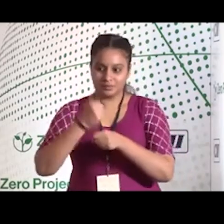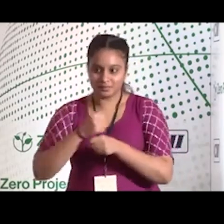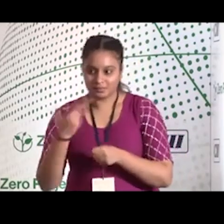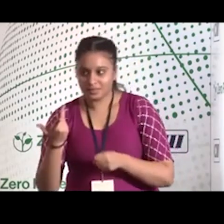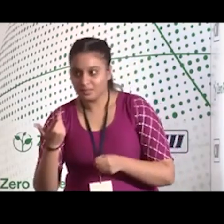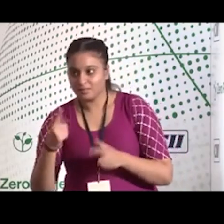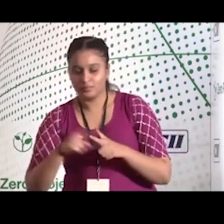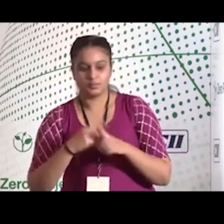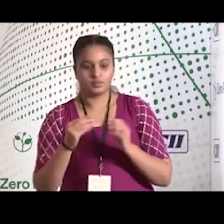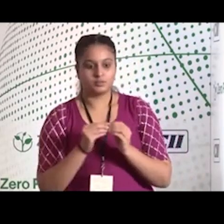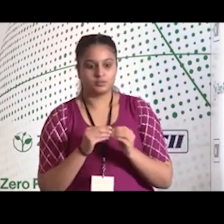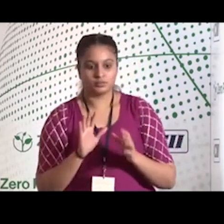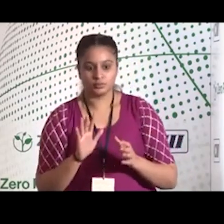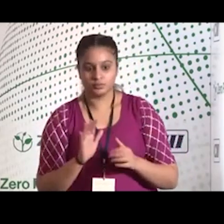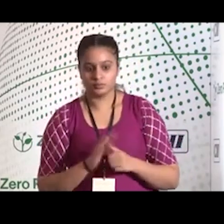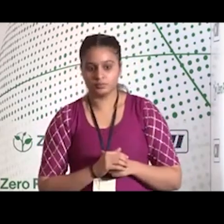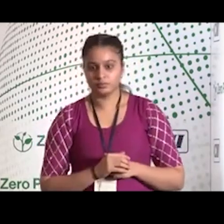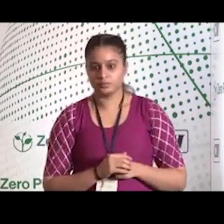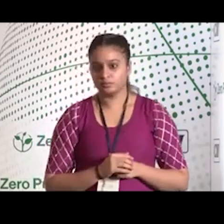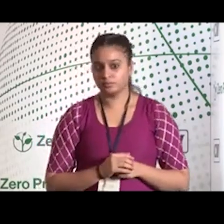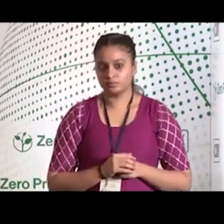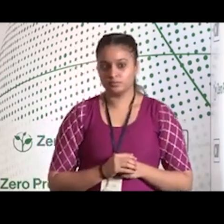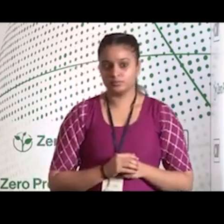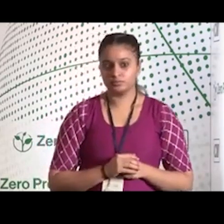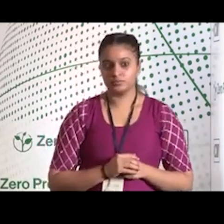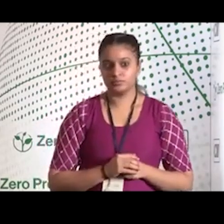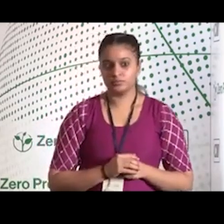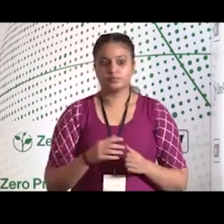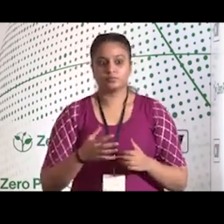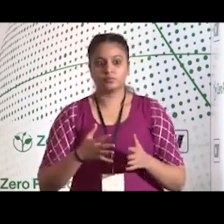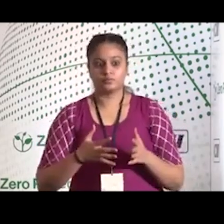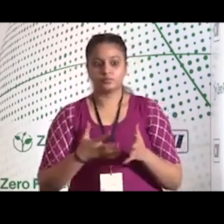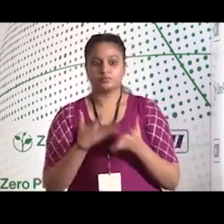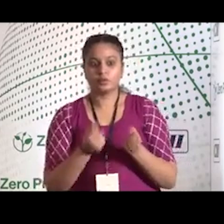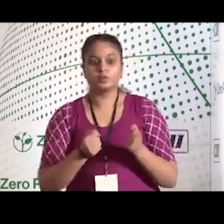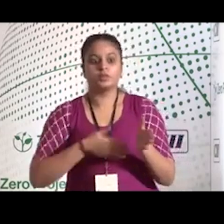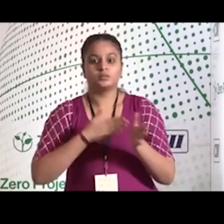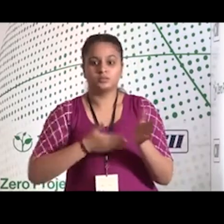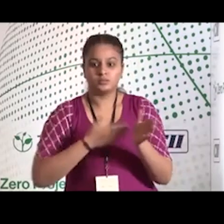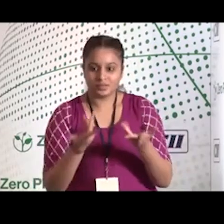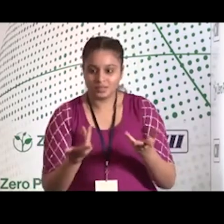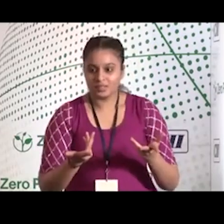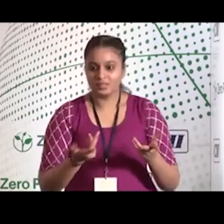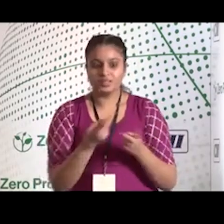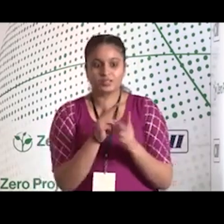really with the more to do anything, she wanted to become a part of the government and ongoing effort, etc..